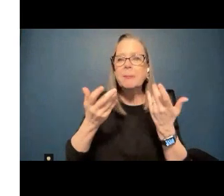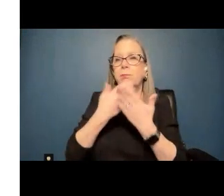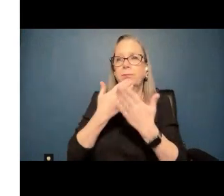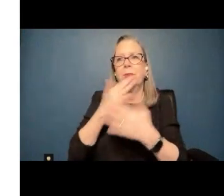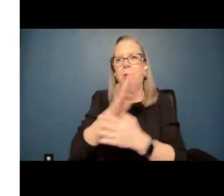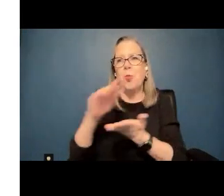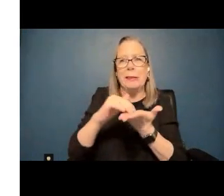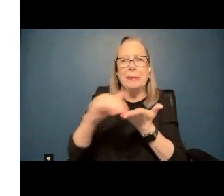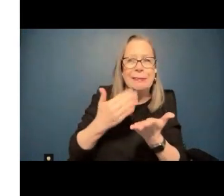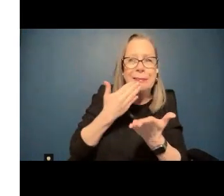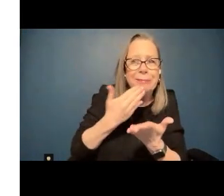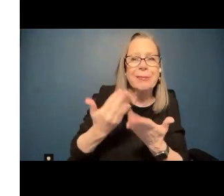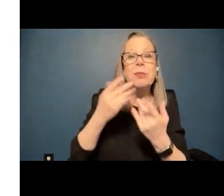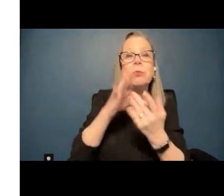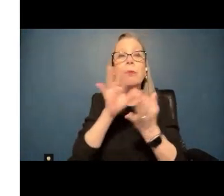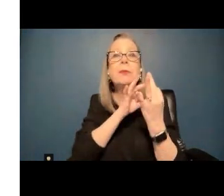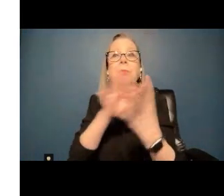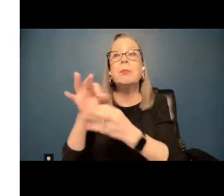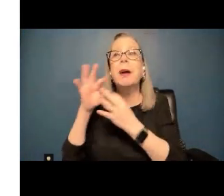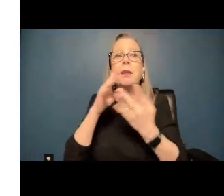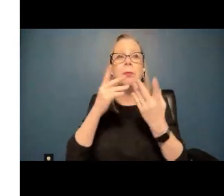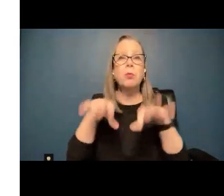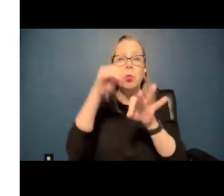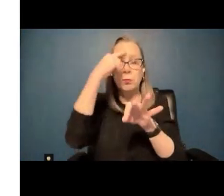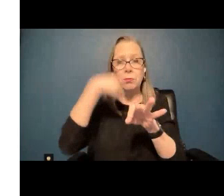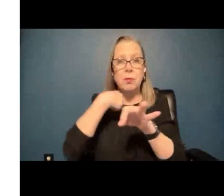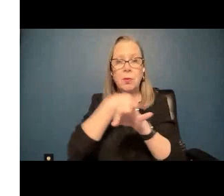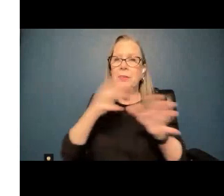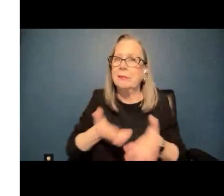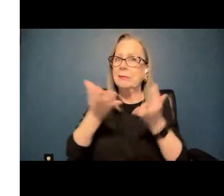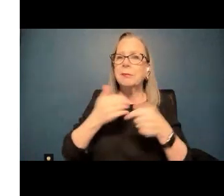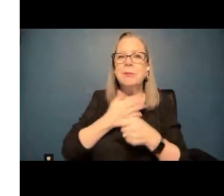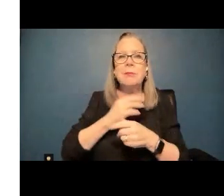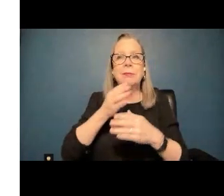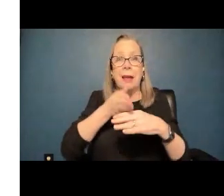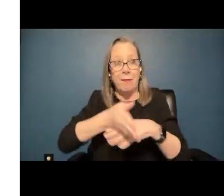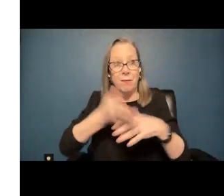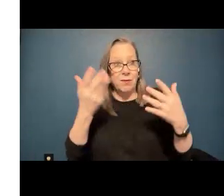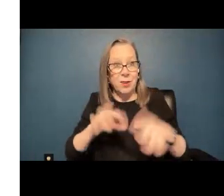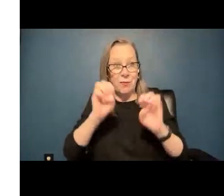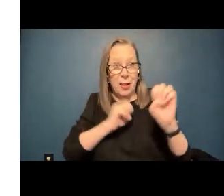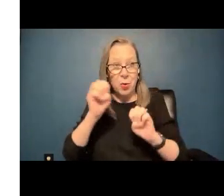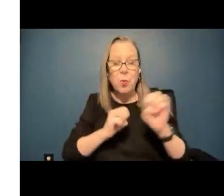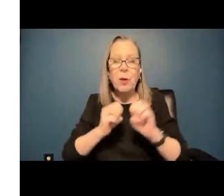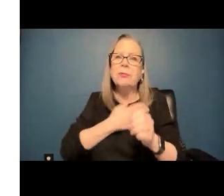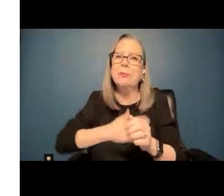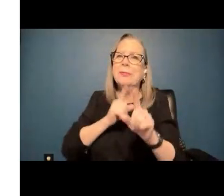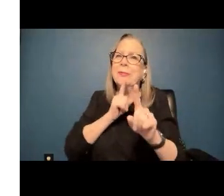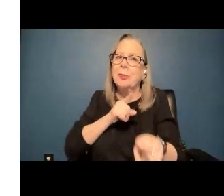Your feedback is incredibly important, so we encourage you to complete the evaluation survey that will be available at the end of today's session and to help